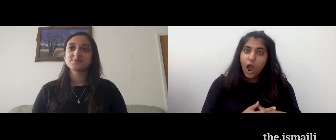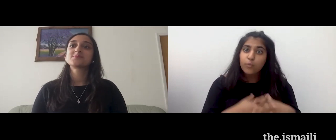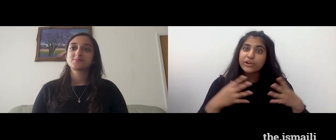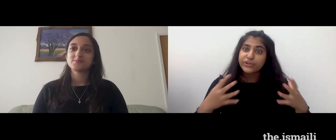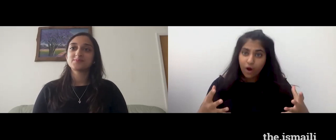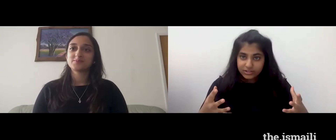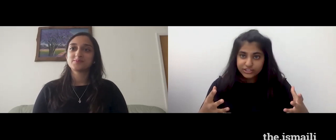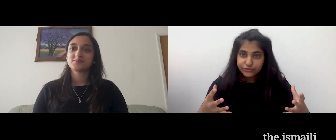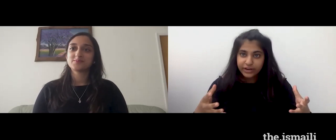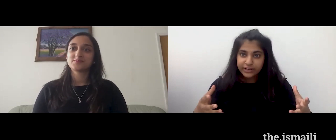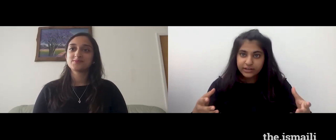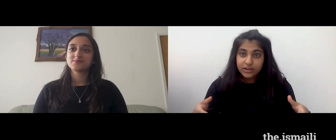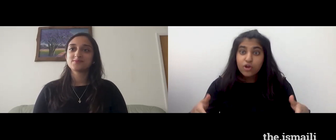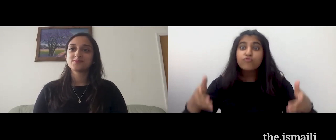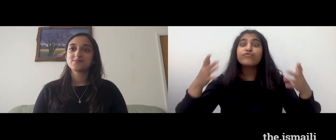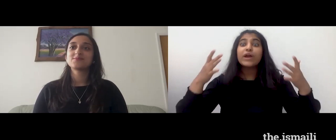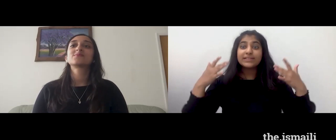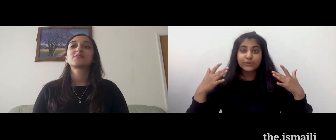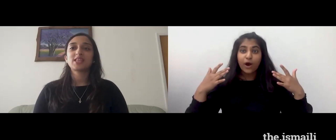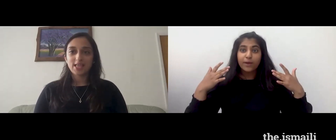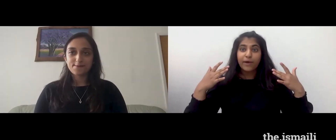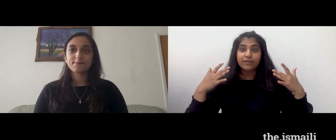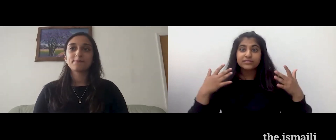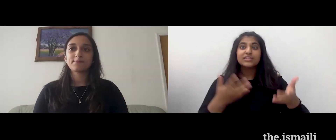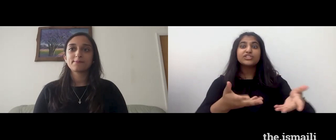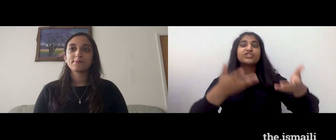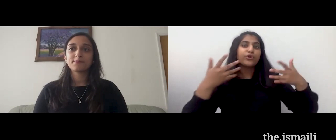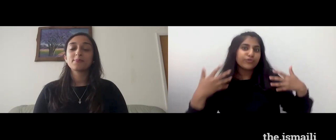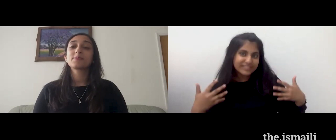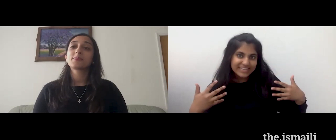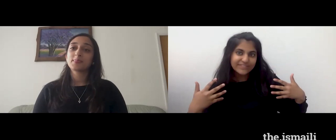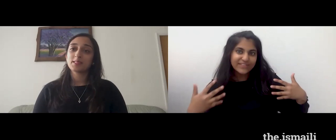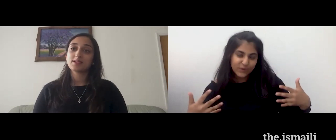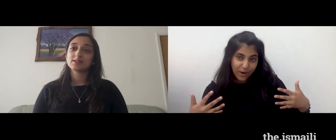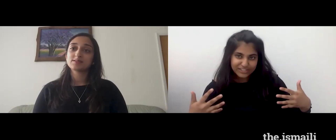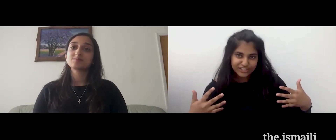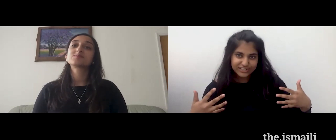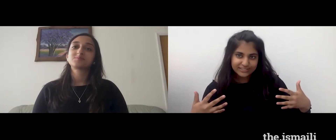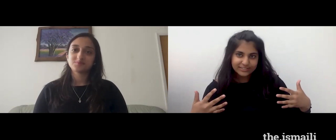And when you're answering, raise your eyebrows To show you're receiving the questions.